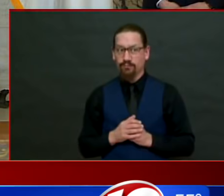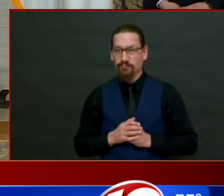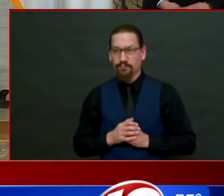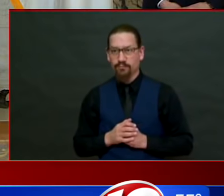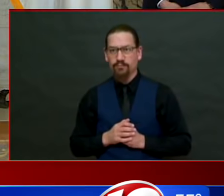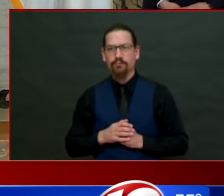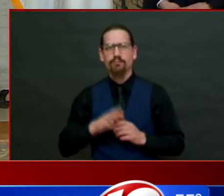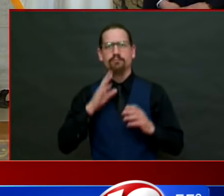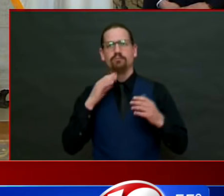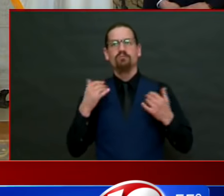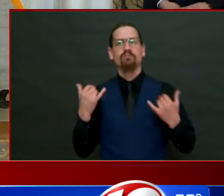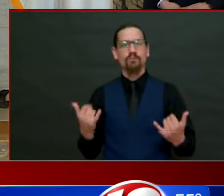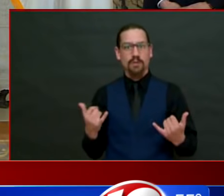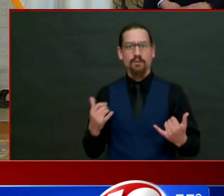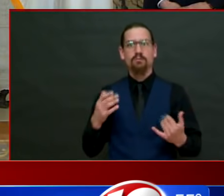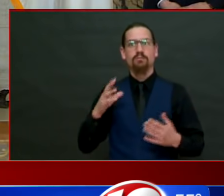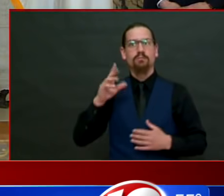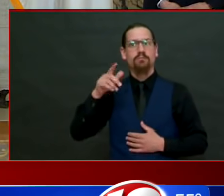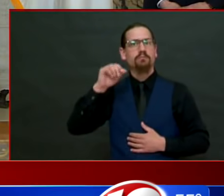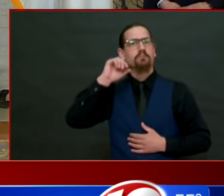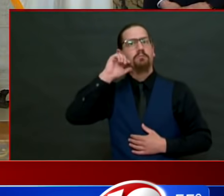OUR TOE BACK IN THE WATER.